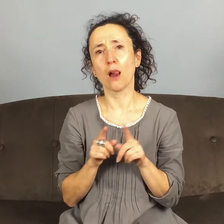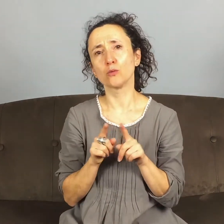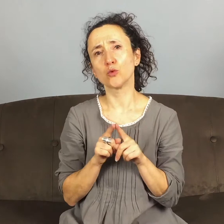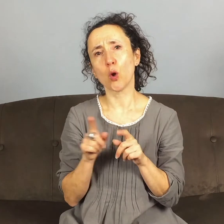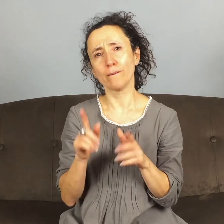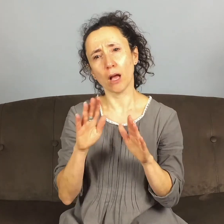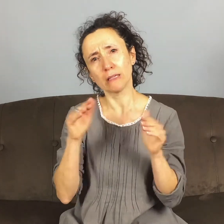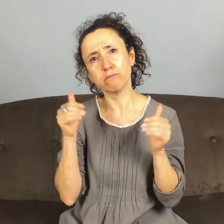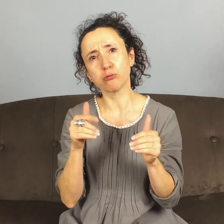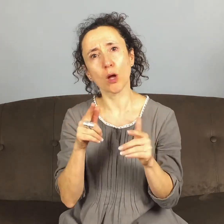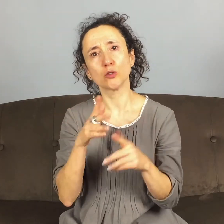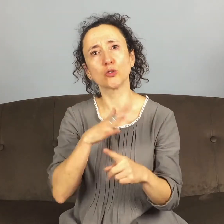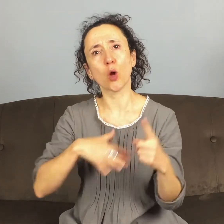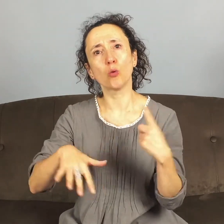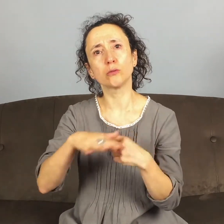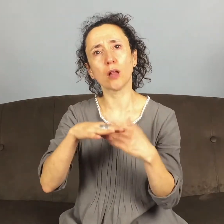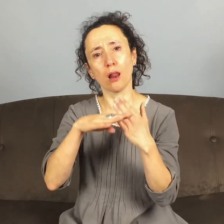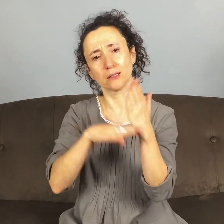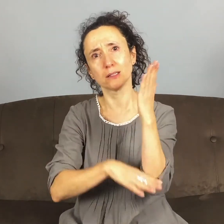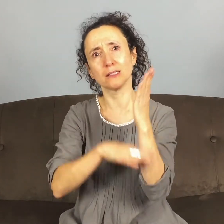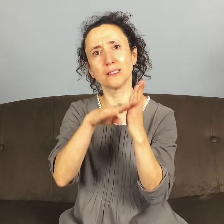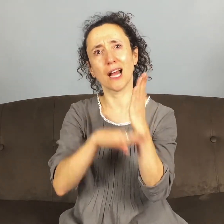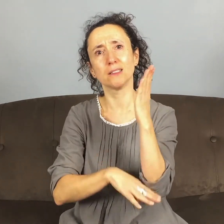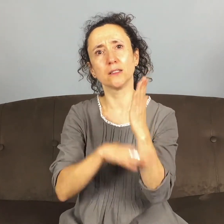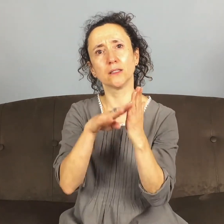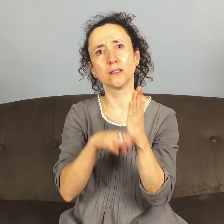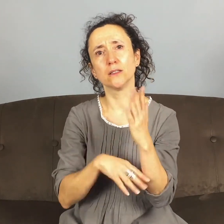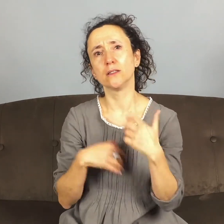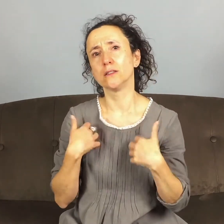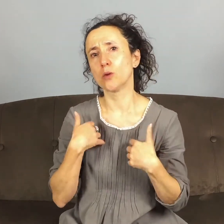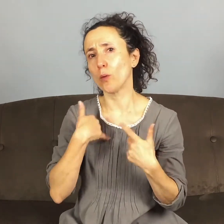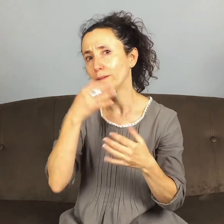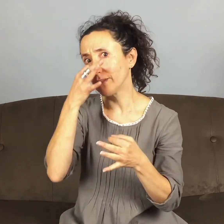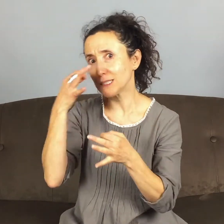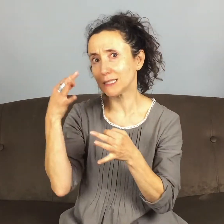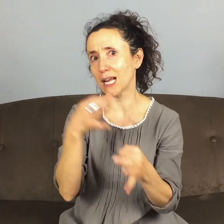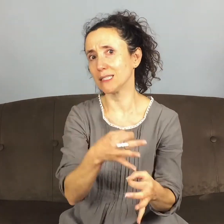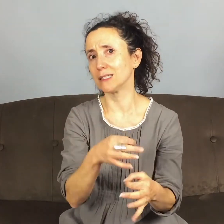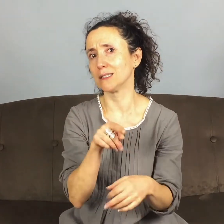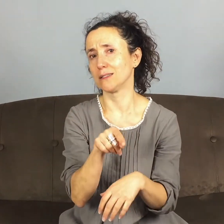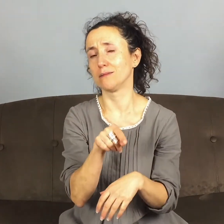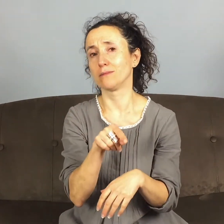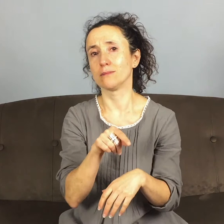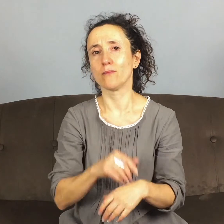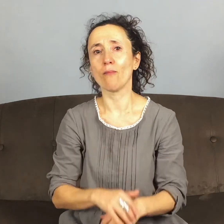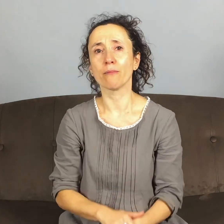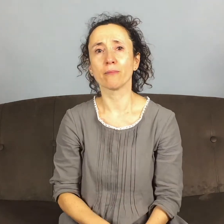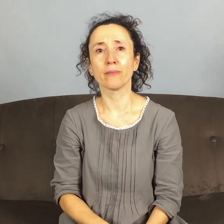Also his plays are always focused on exploring social status, which is fascinating.